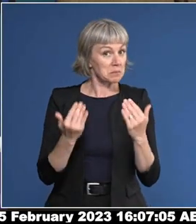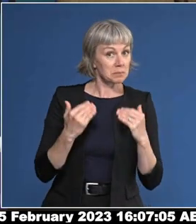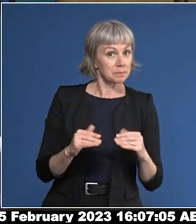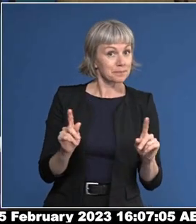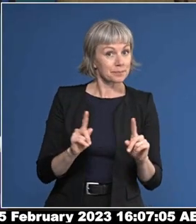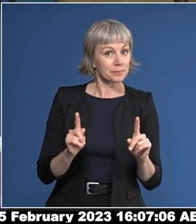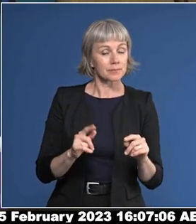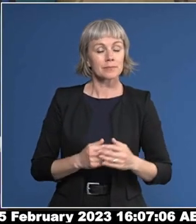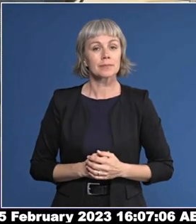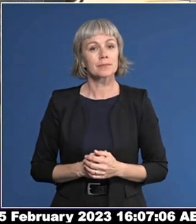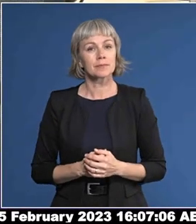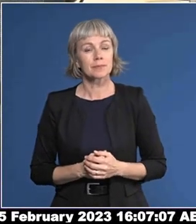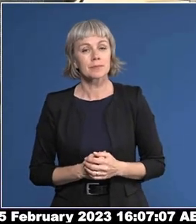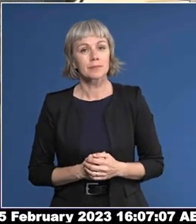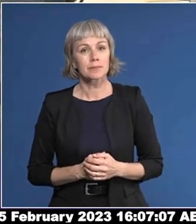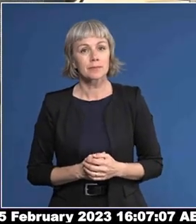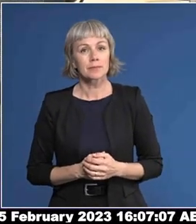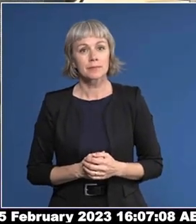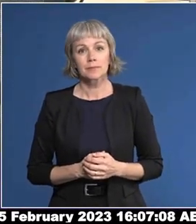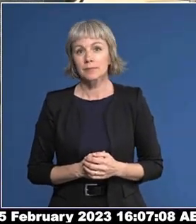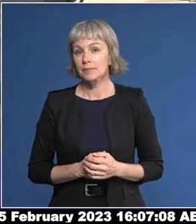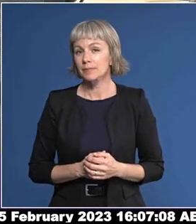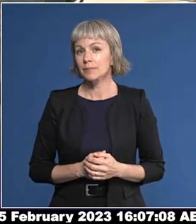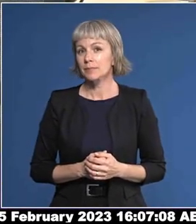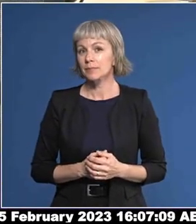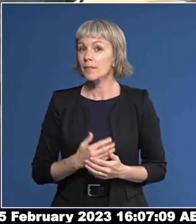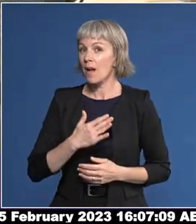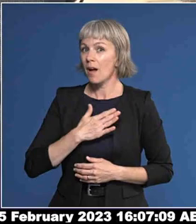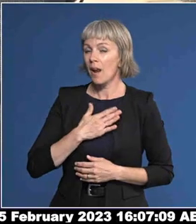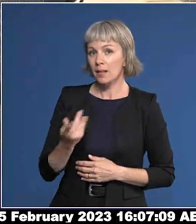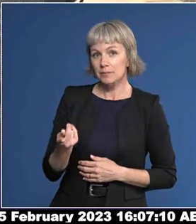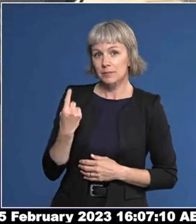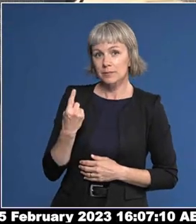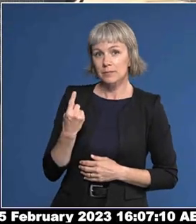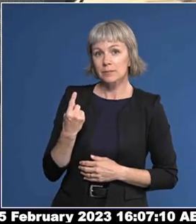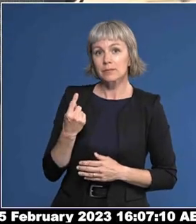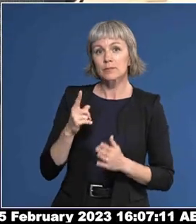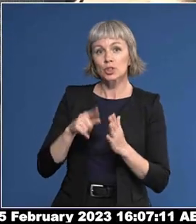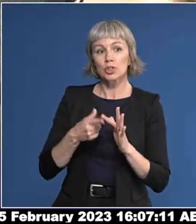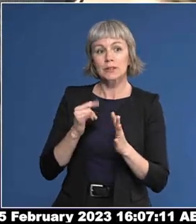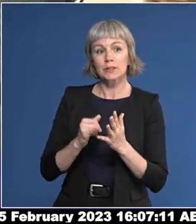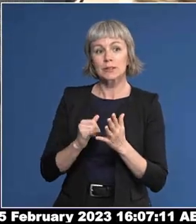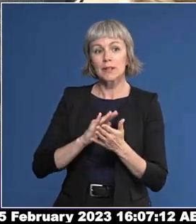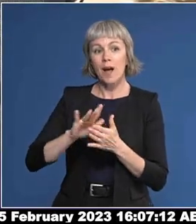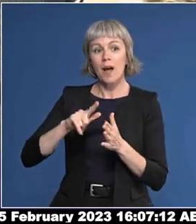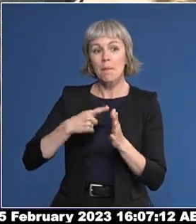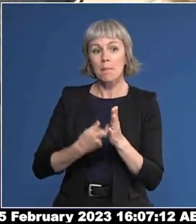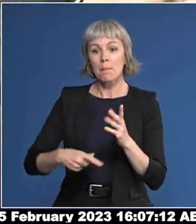If it please, Chair, I would call Mr Jess Harper, who is in the room. So we will do a quick swap over and press on.